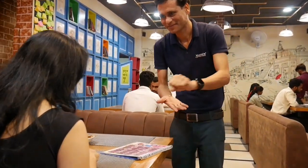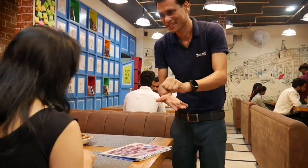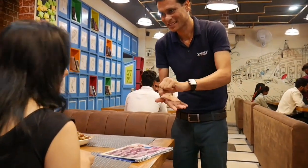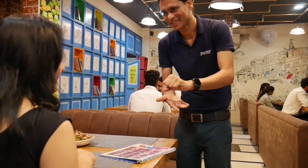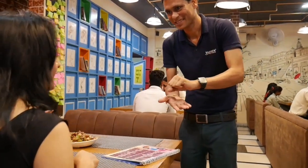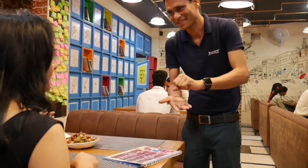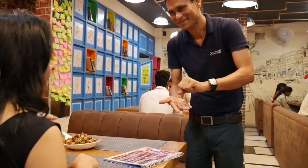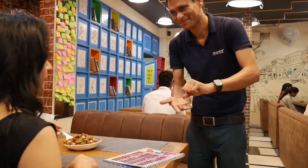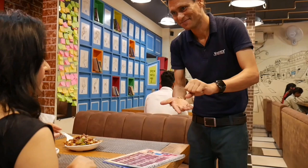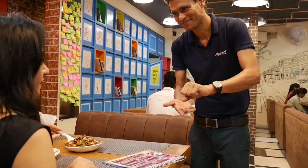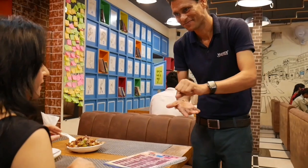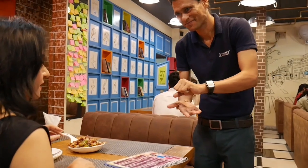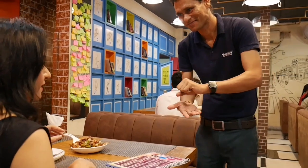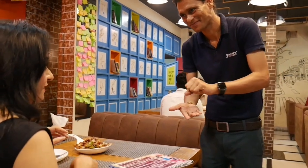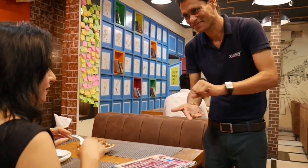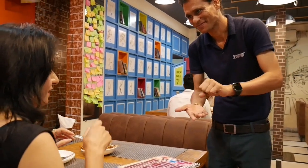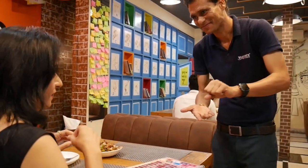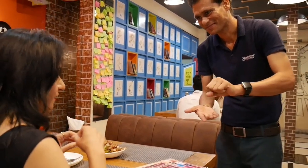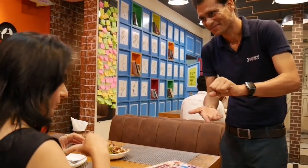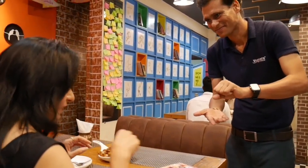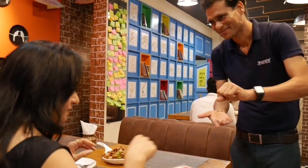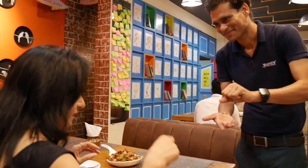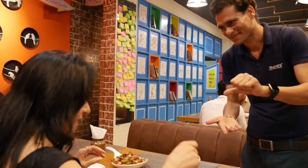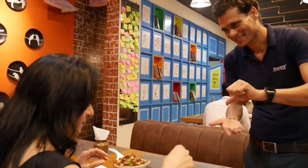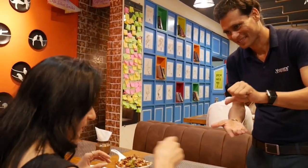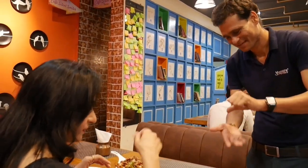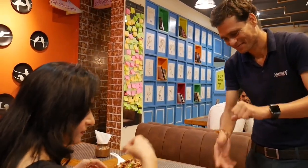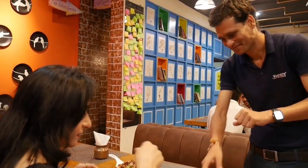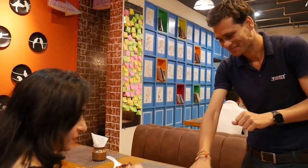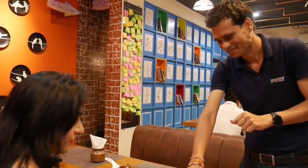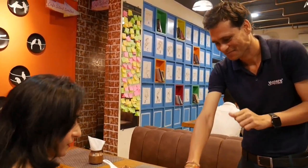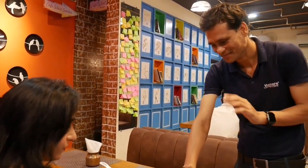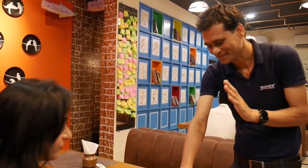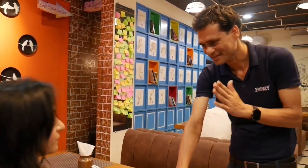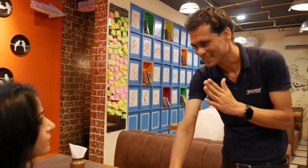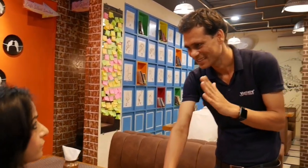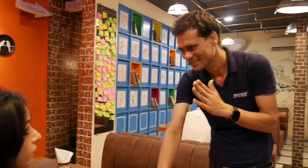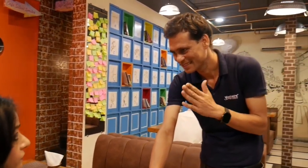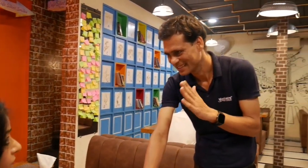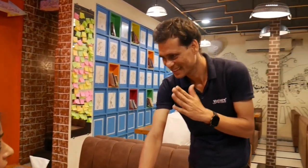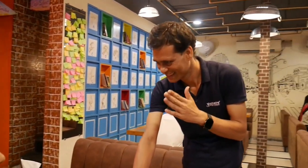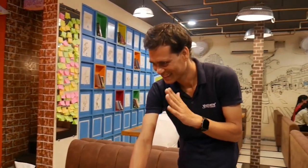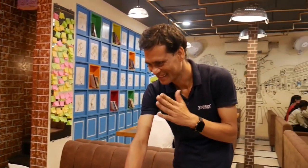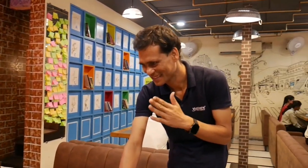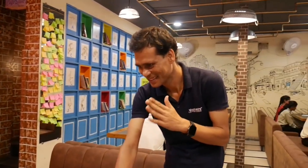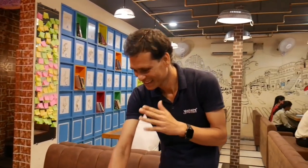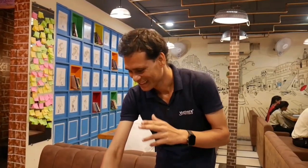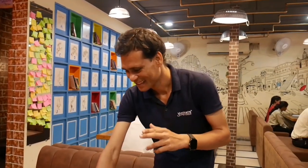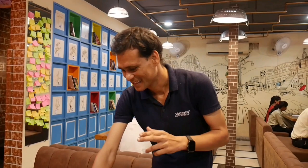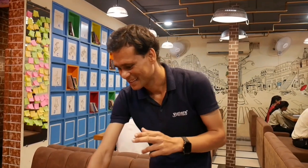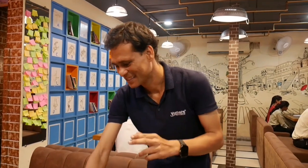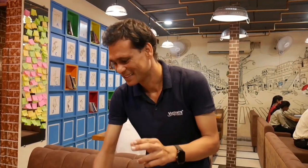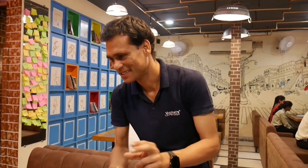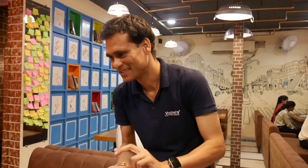chutney, spread the chutney sauce, this is sauce